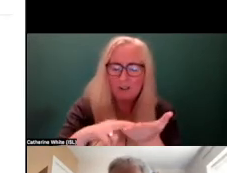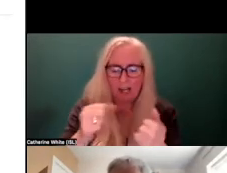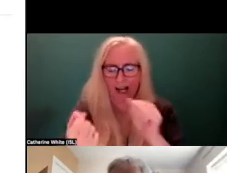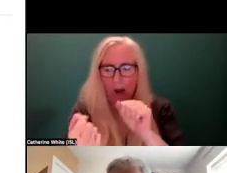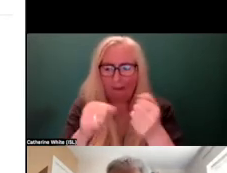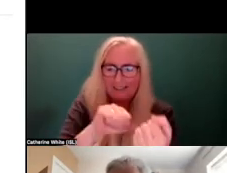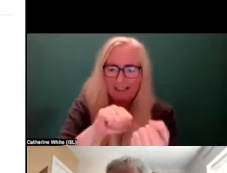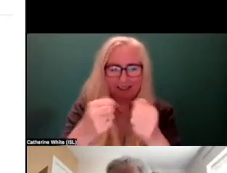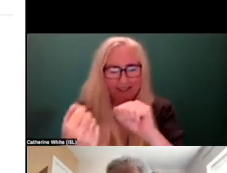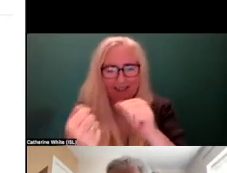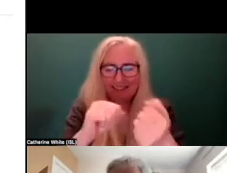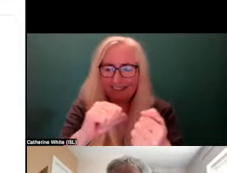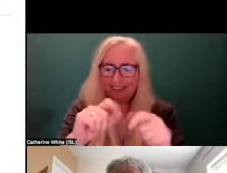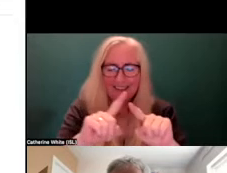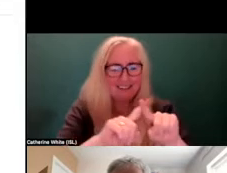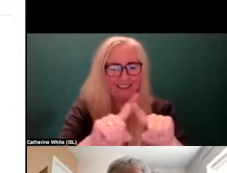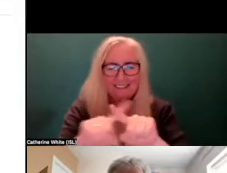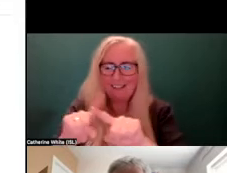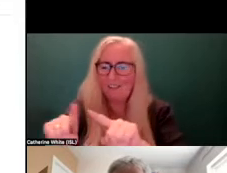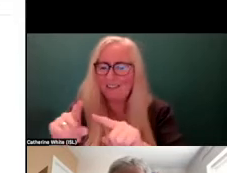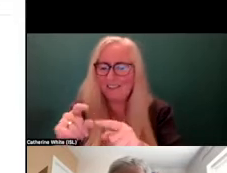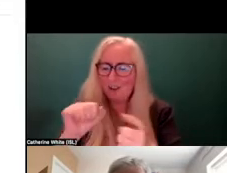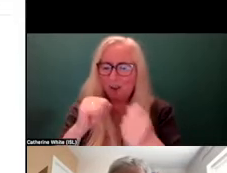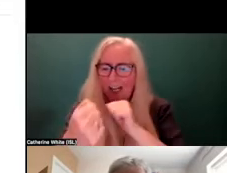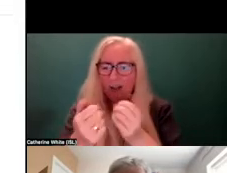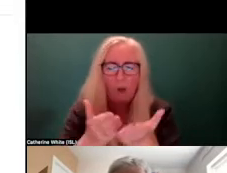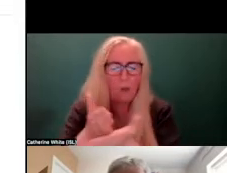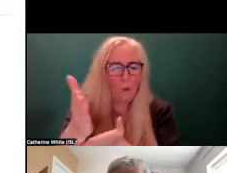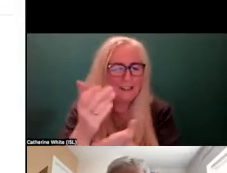allow and be accommodating of our variations and change over time.